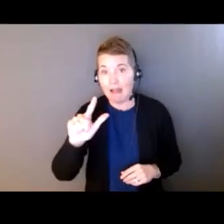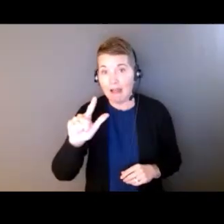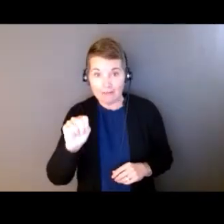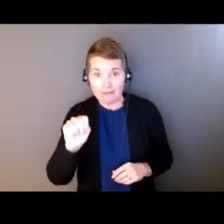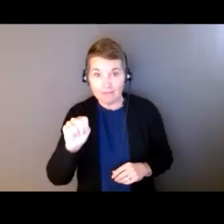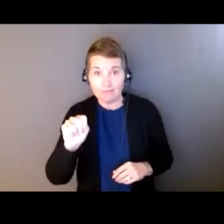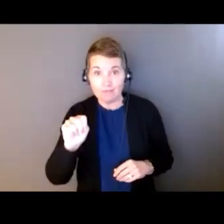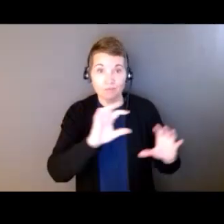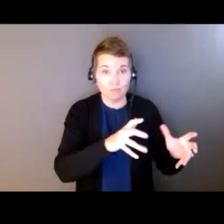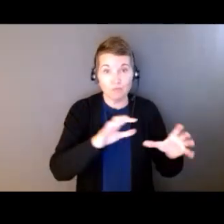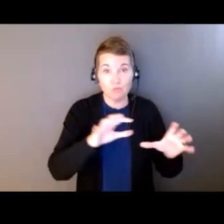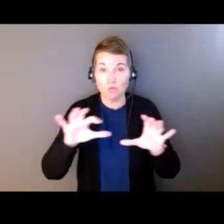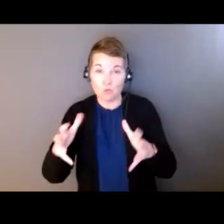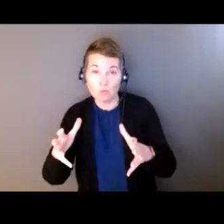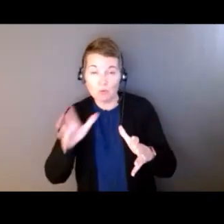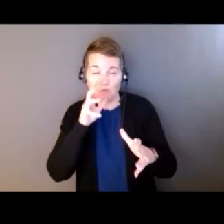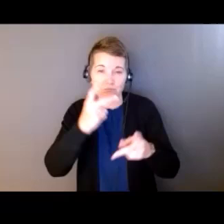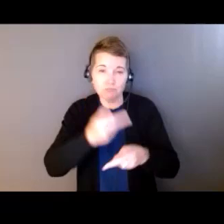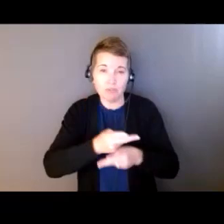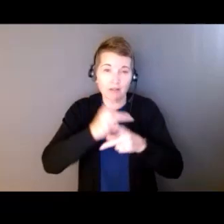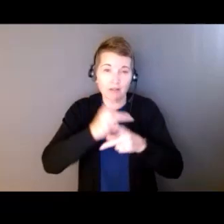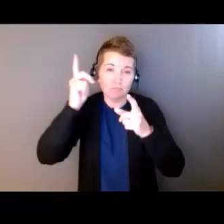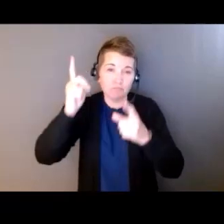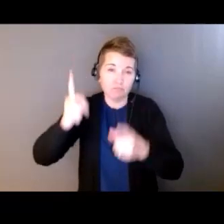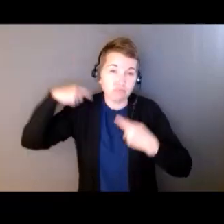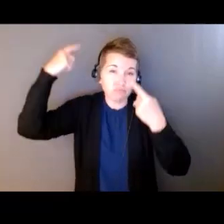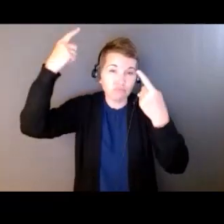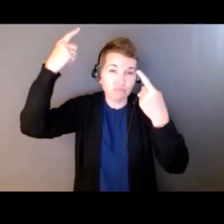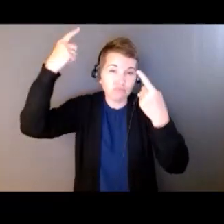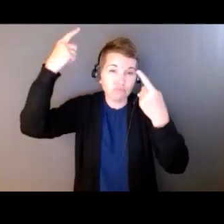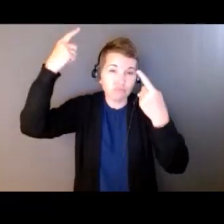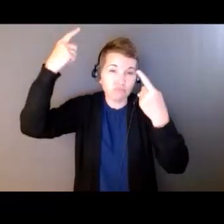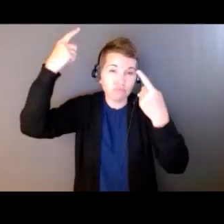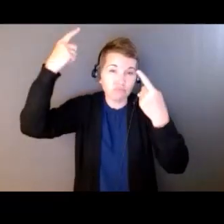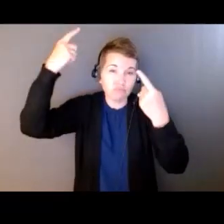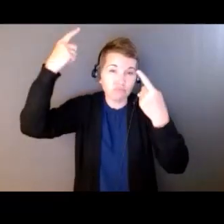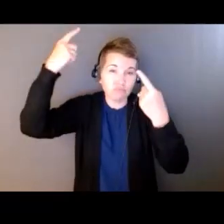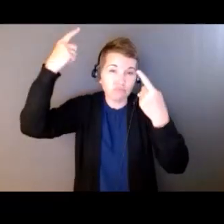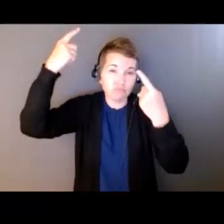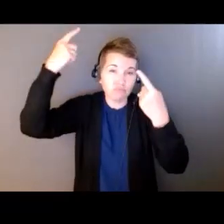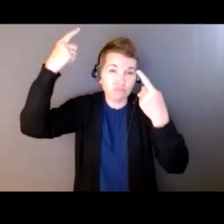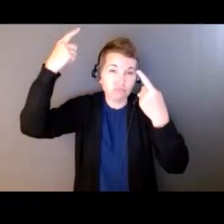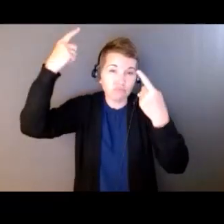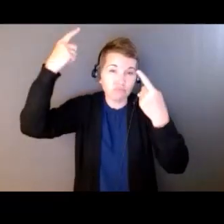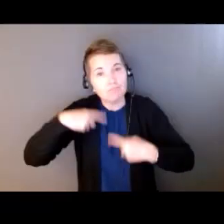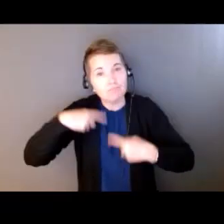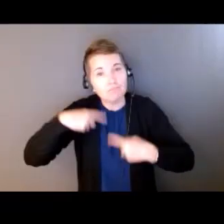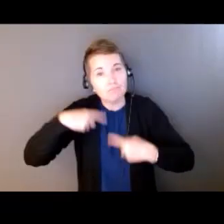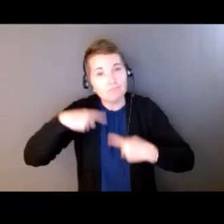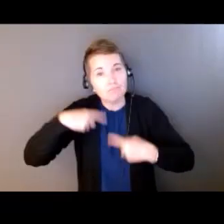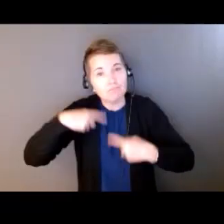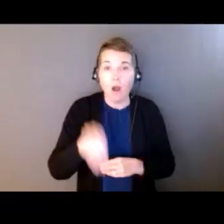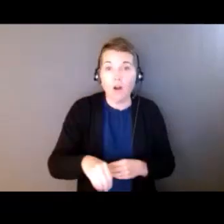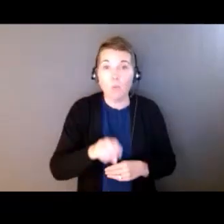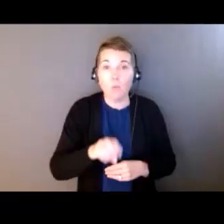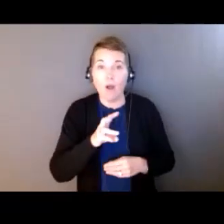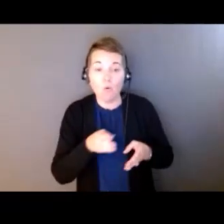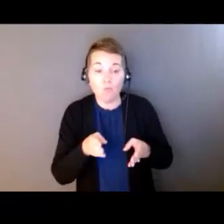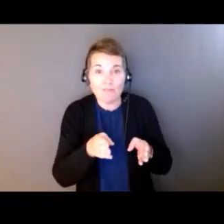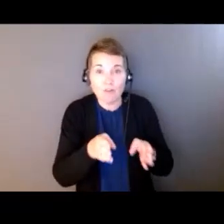The Council recognizes the Algonquins as the customary keepers and defenders of the Ottawa River Watershed, and its tributaries.